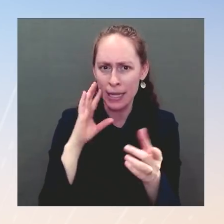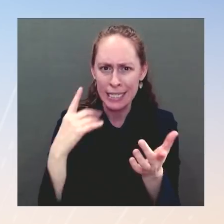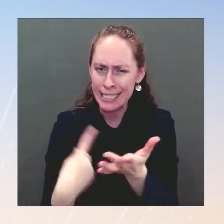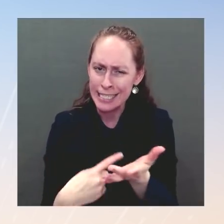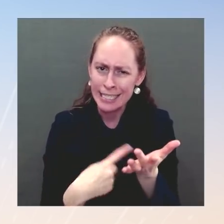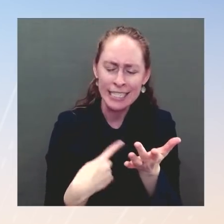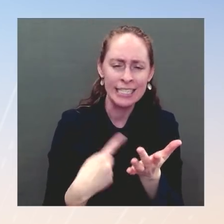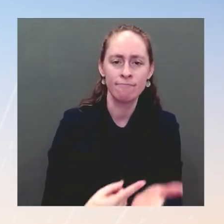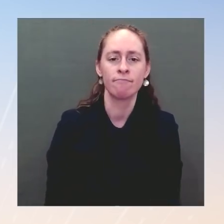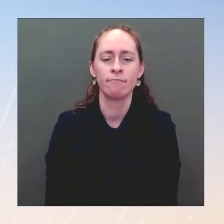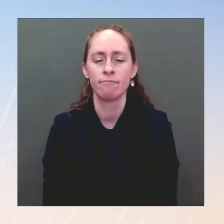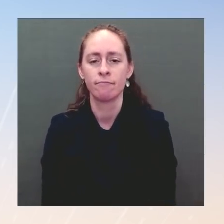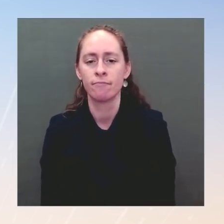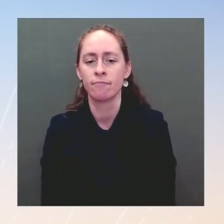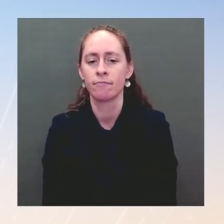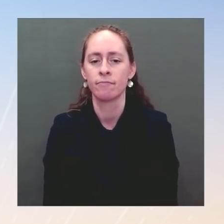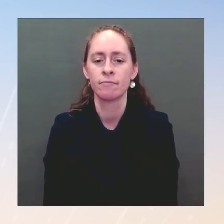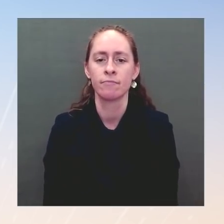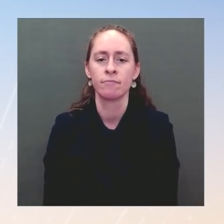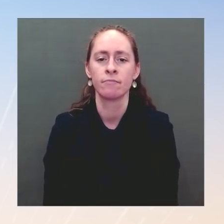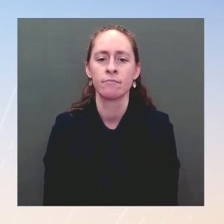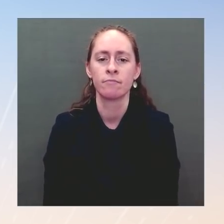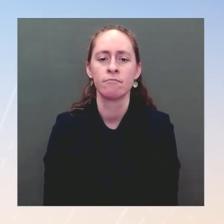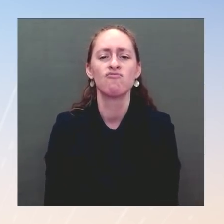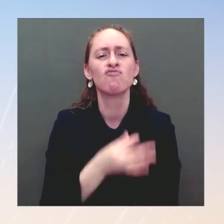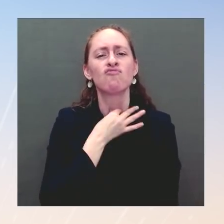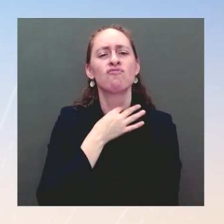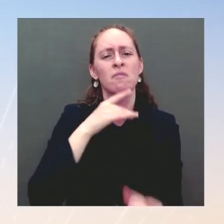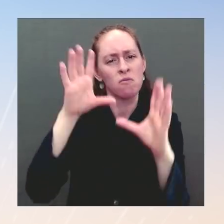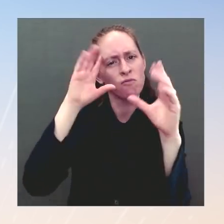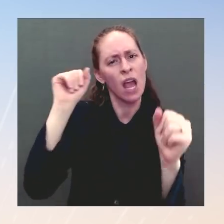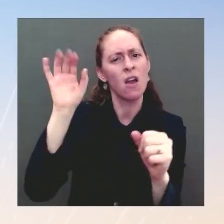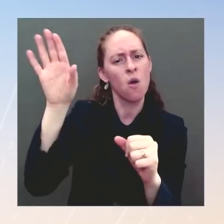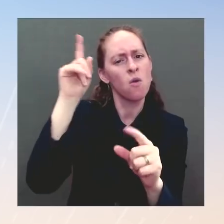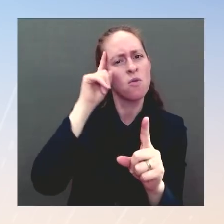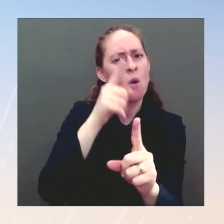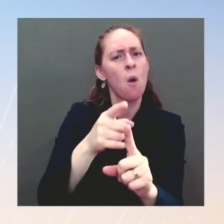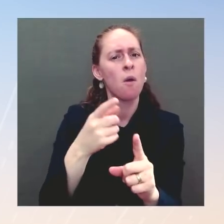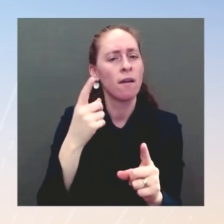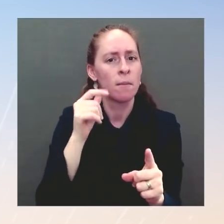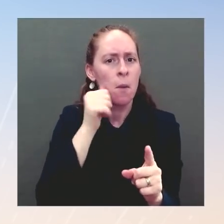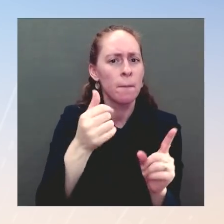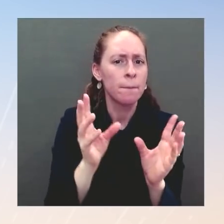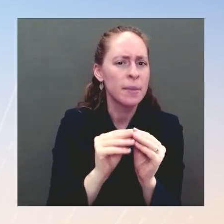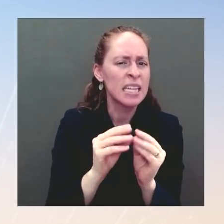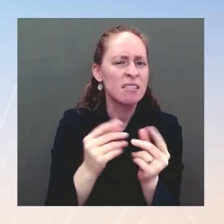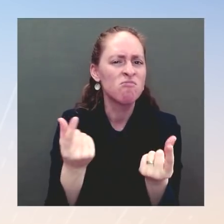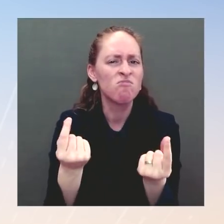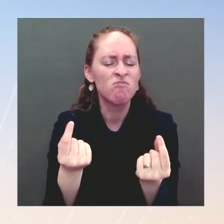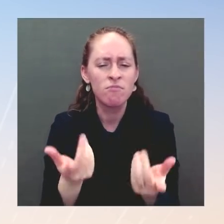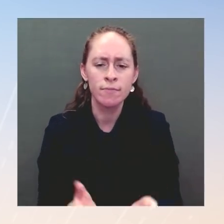what his objective is in that -- in that meeting on what he's looking to accomplish. Ms. Psaki: Well, one of the steps the President has been focused on